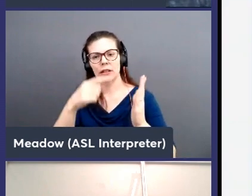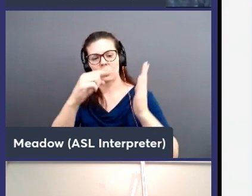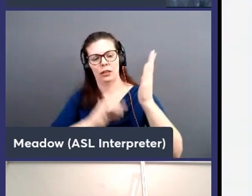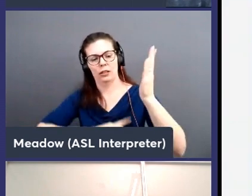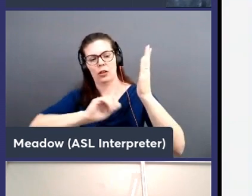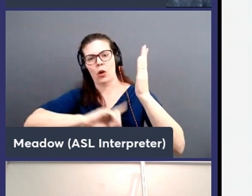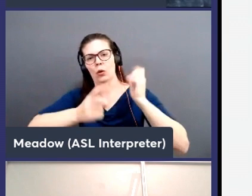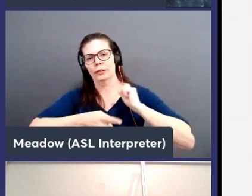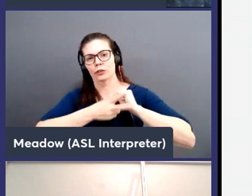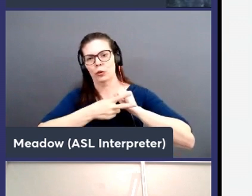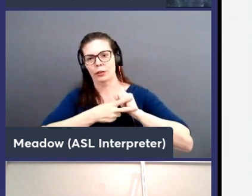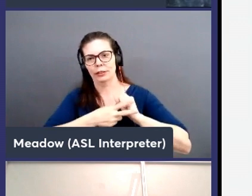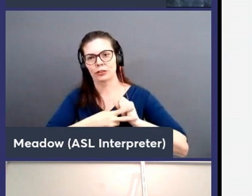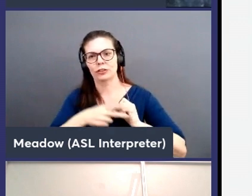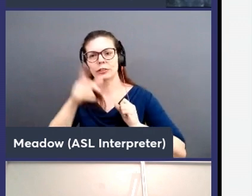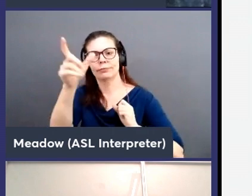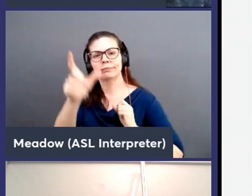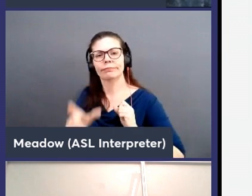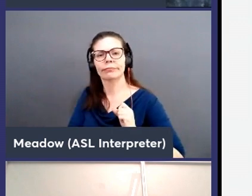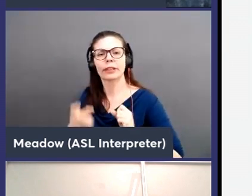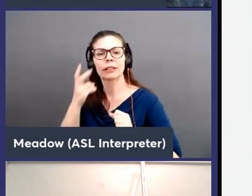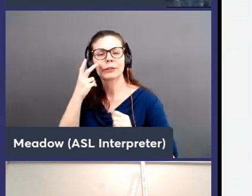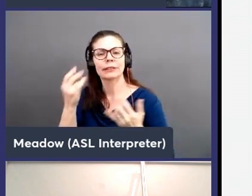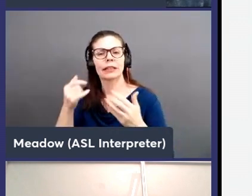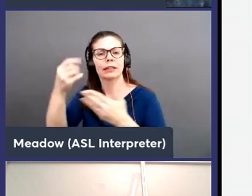and this is where you'll find AWS Backup.